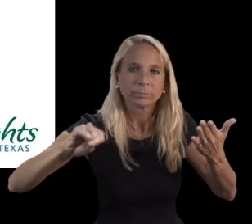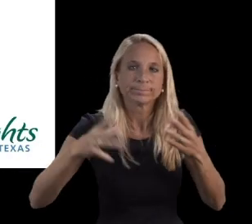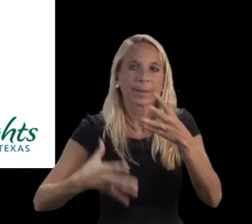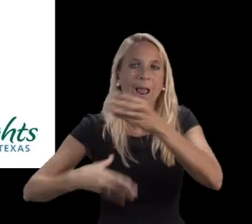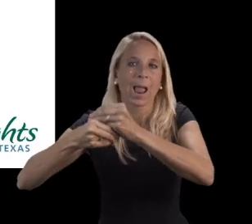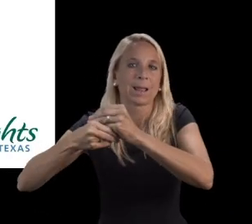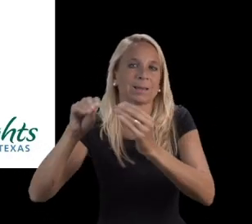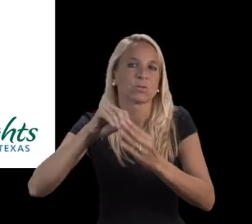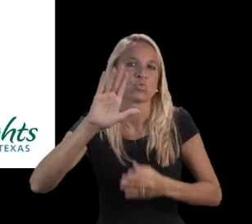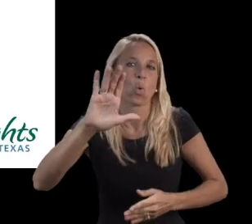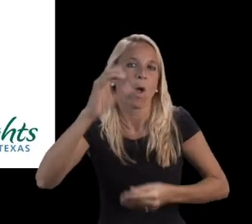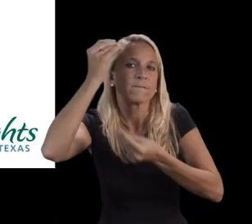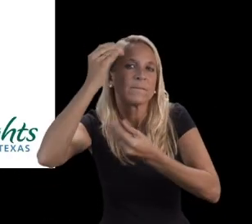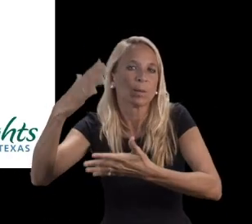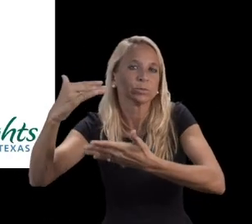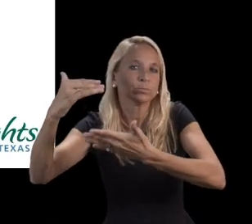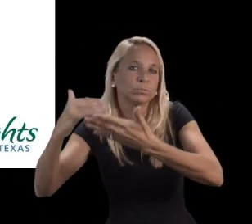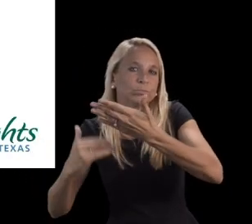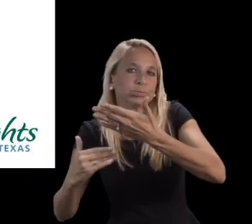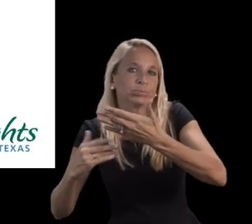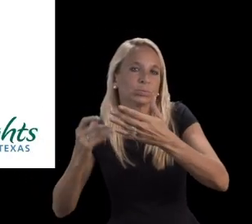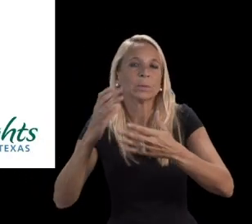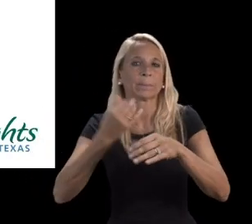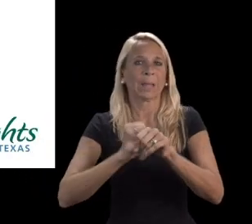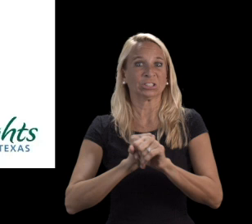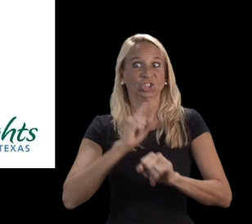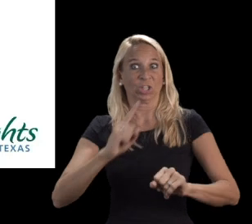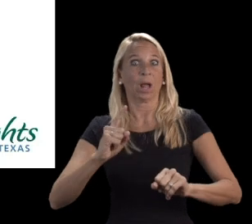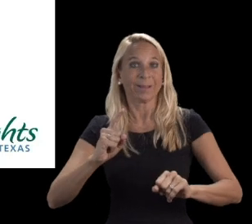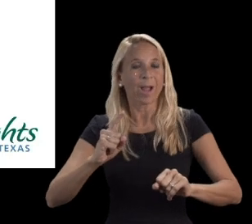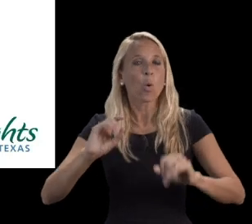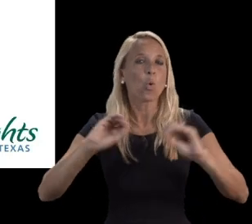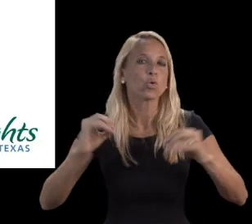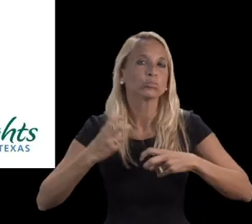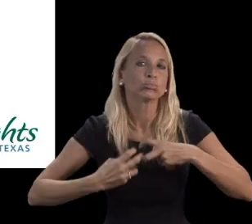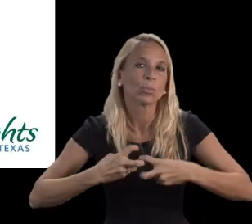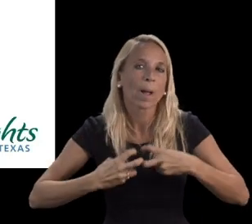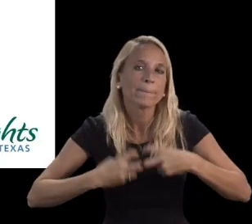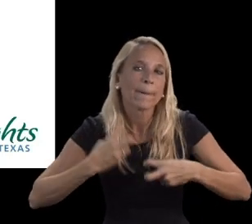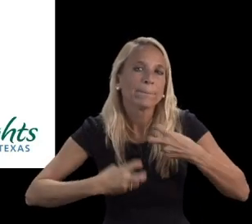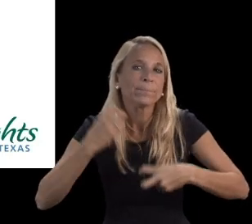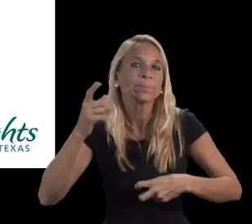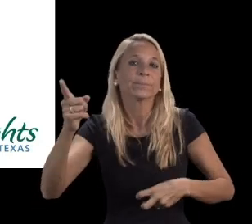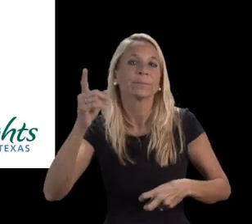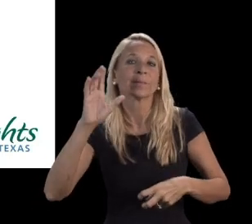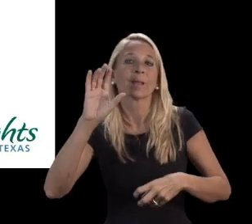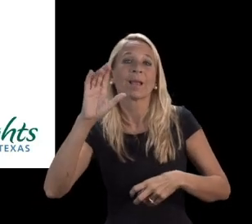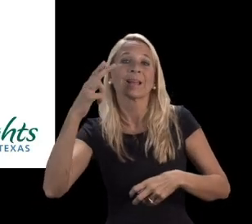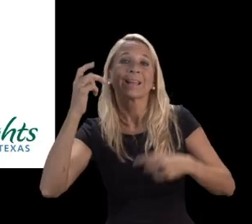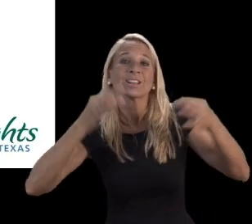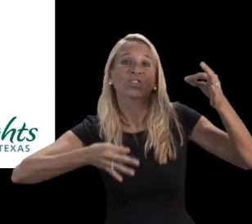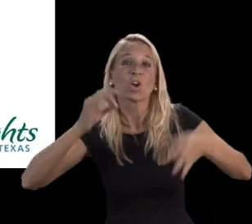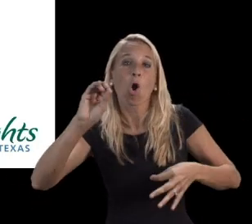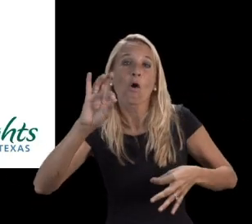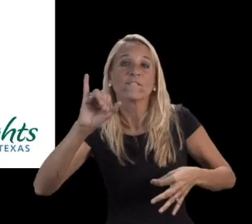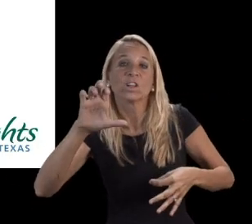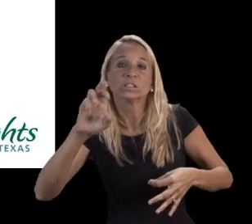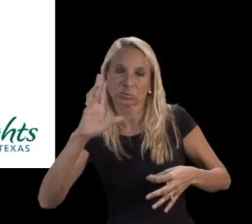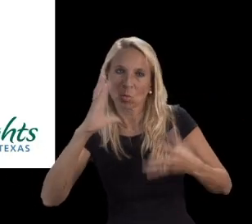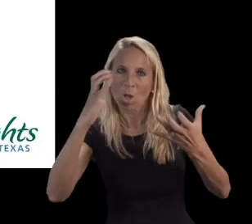So if you have it, no problem. If it's something you're waiting for, you still have to advise the hearing officer that I was notified that you know my doctor's wanting to submit